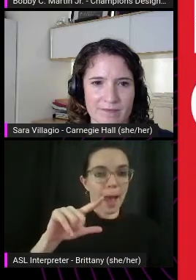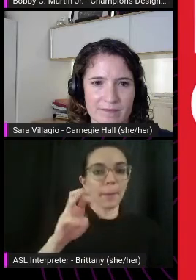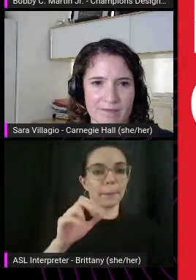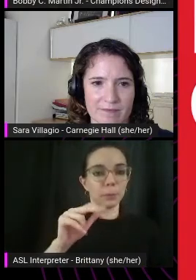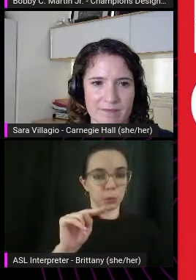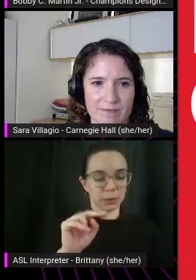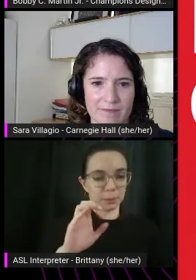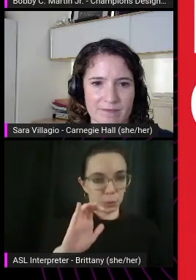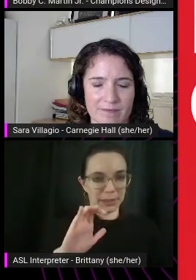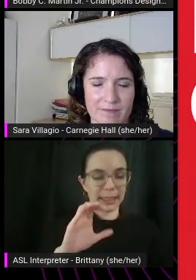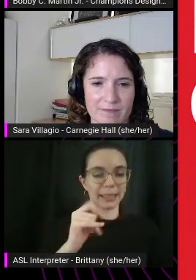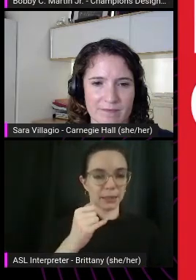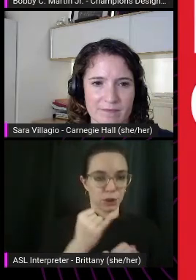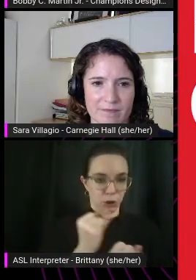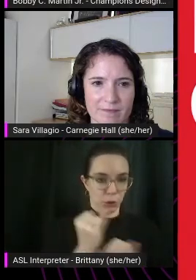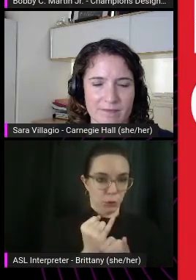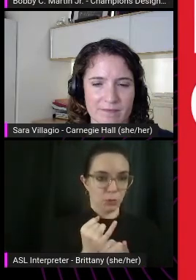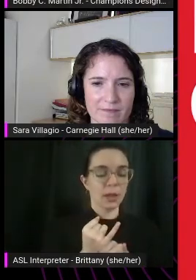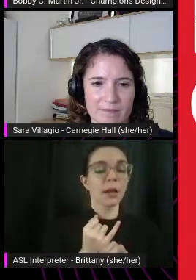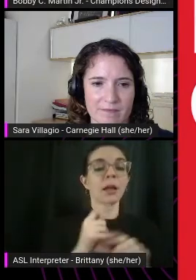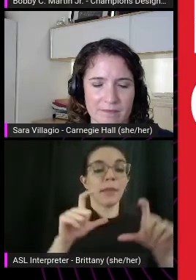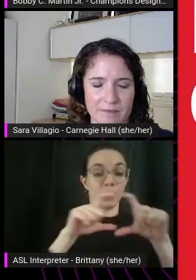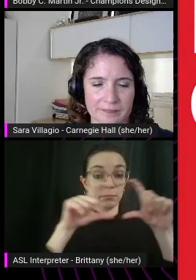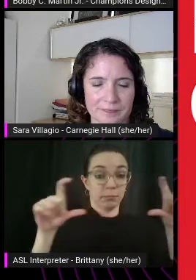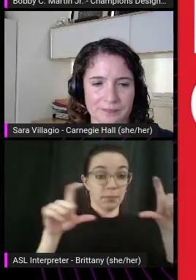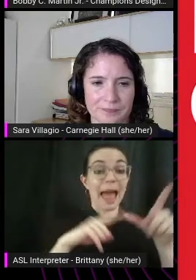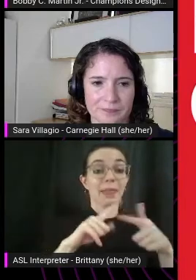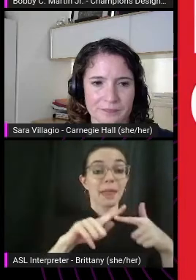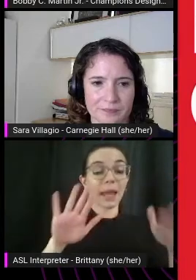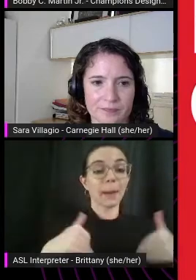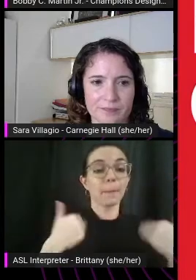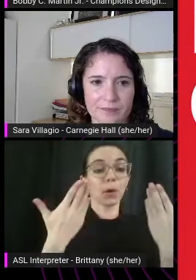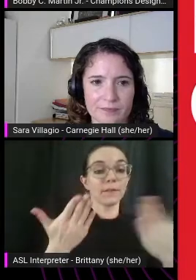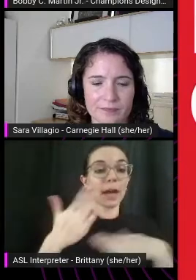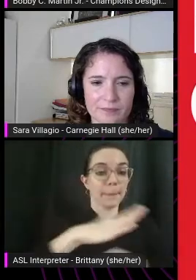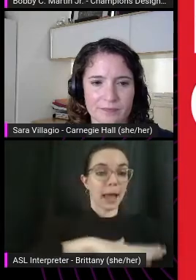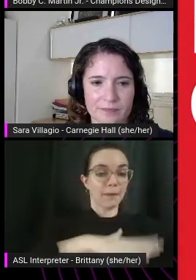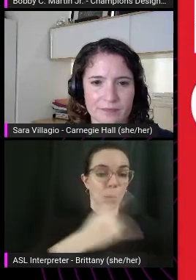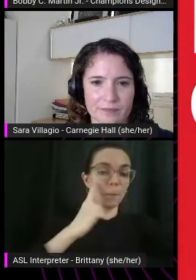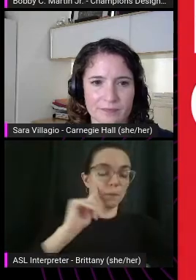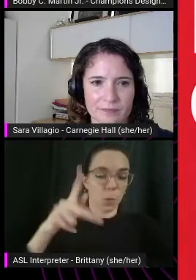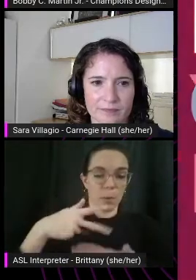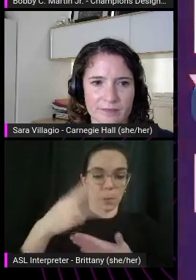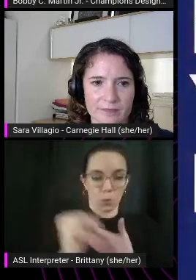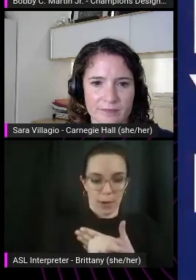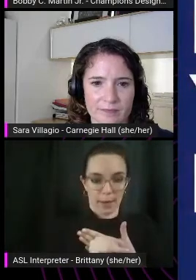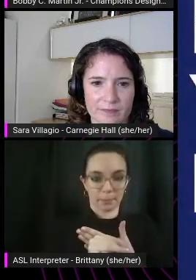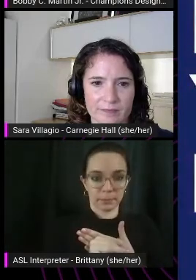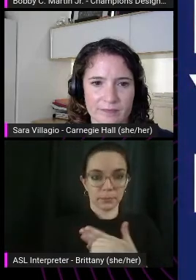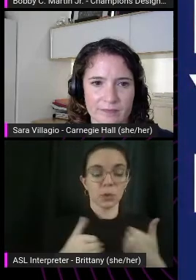then provides this platform for the program placing musical connections forward.